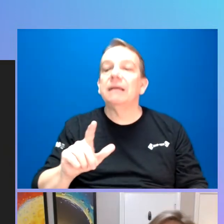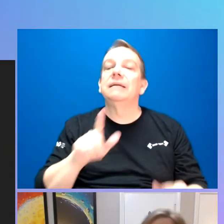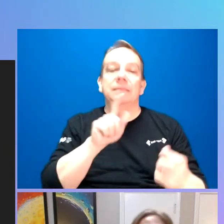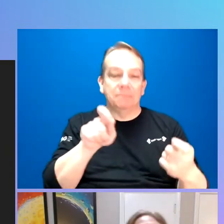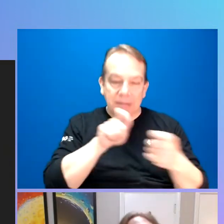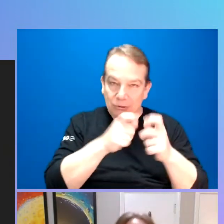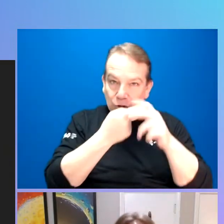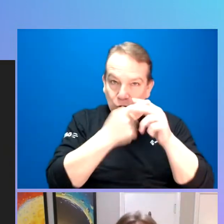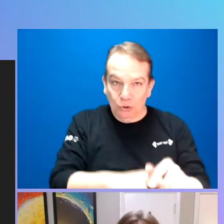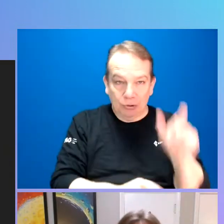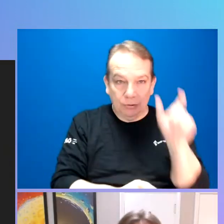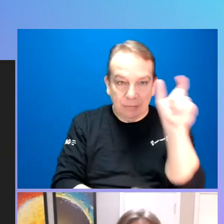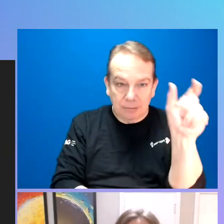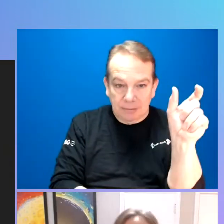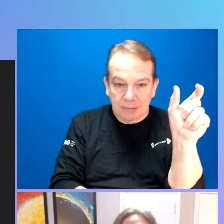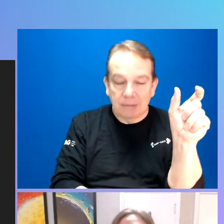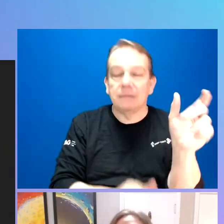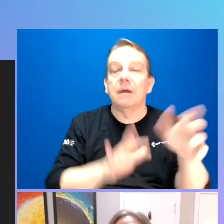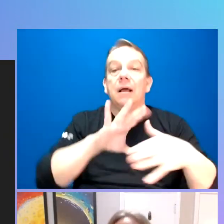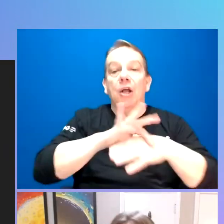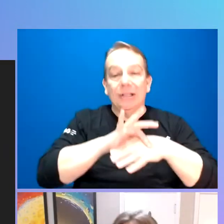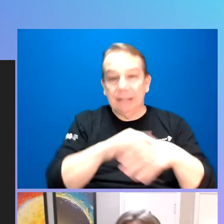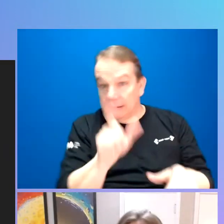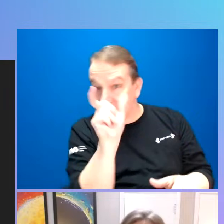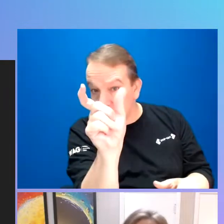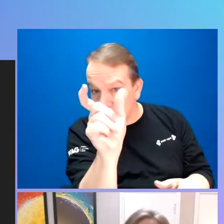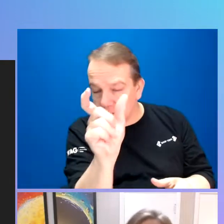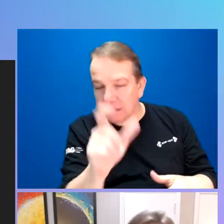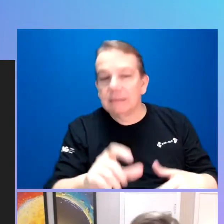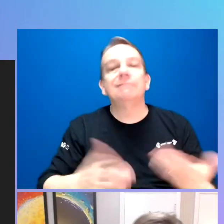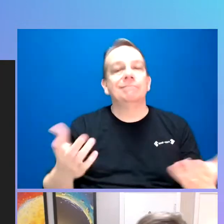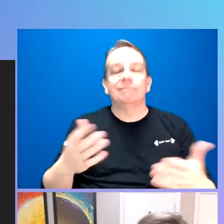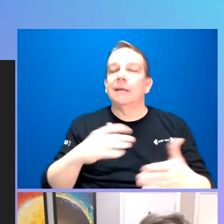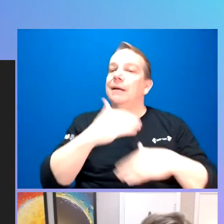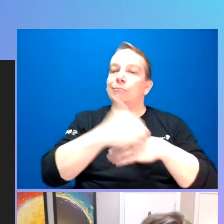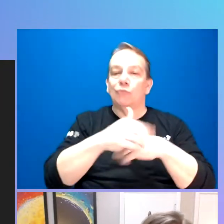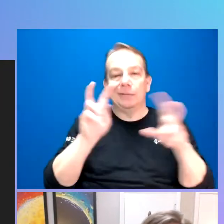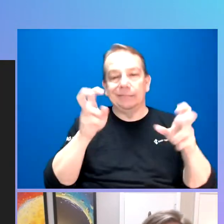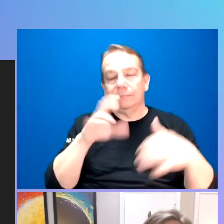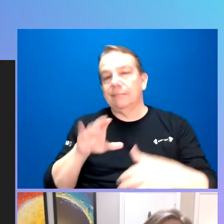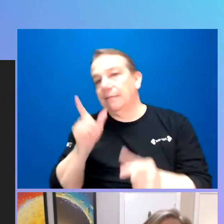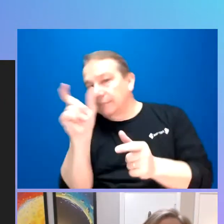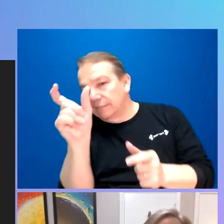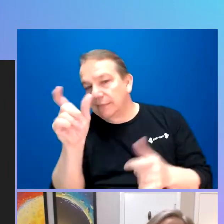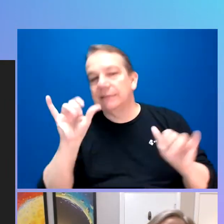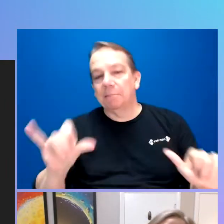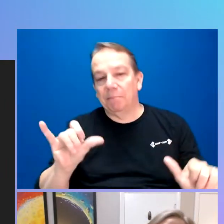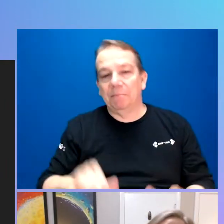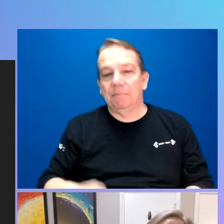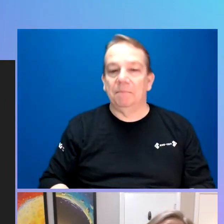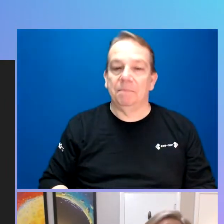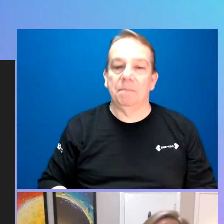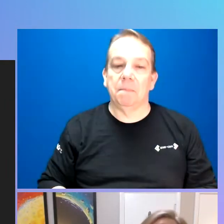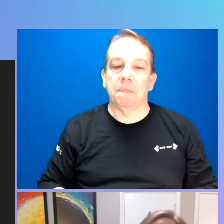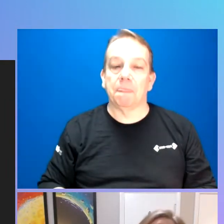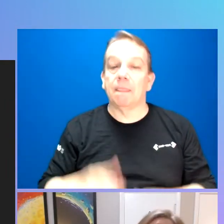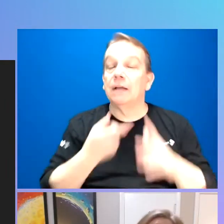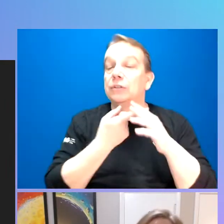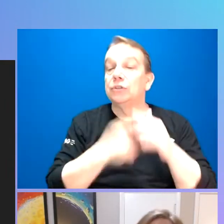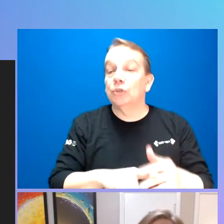content in the middle, and an end tag at the end. Our start